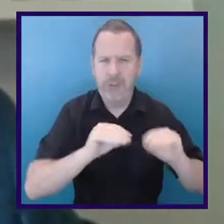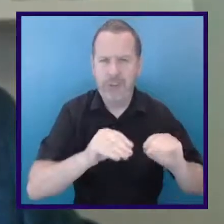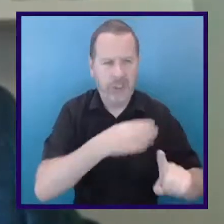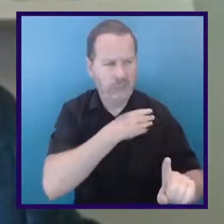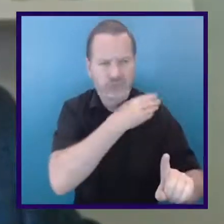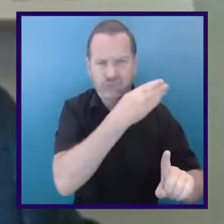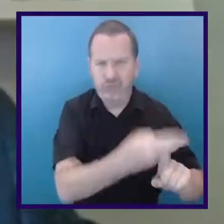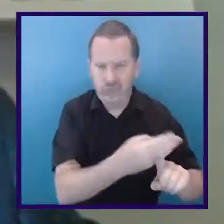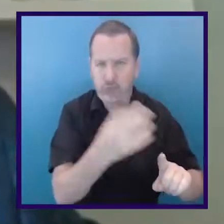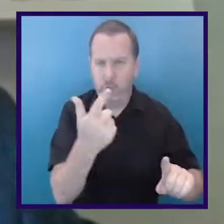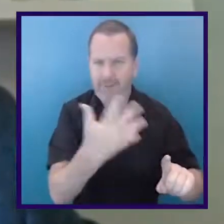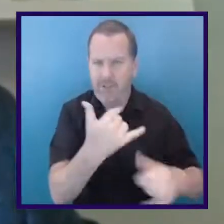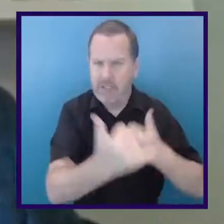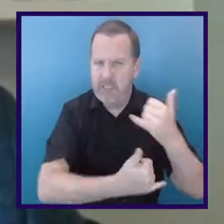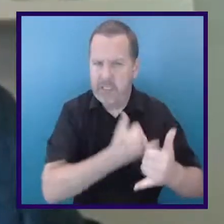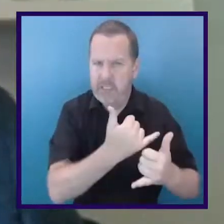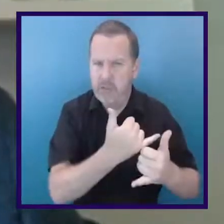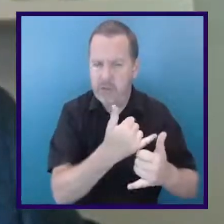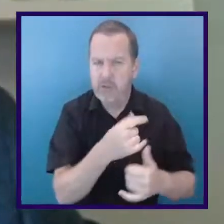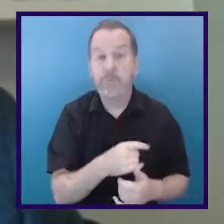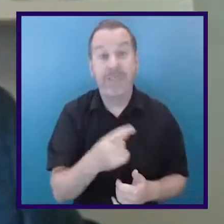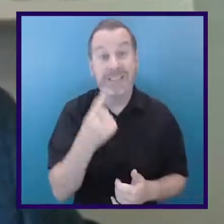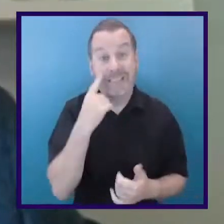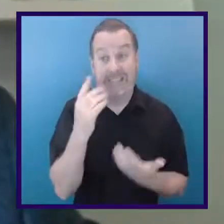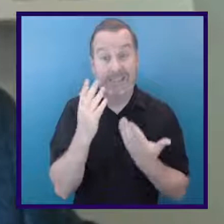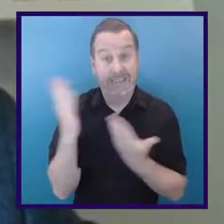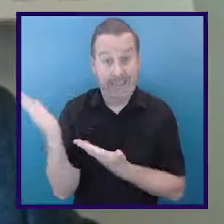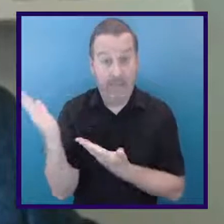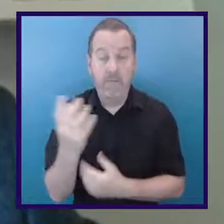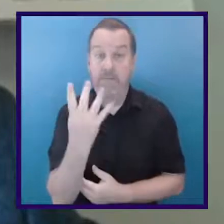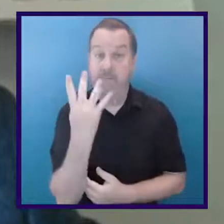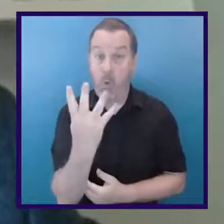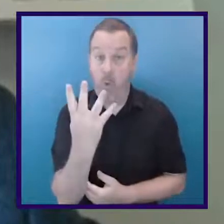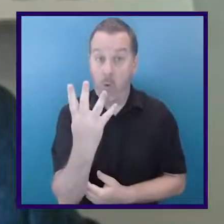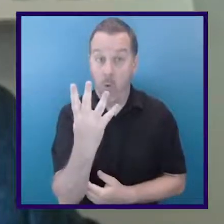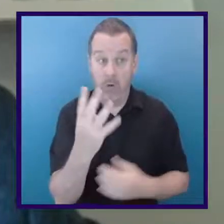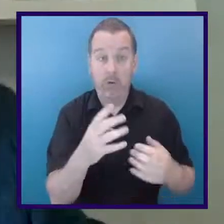And what you can see in this graph is the four main curricular languages in Northern